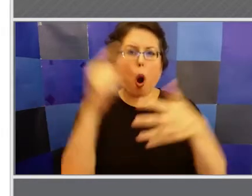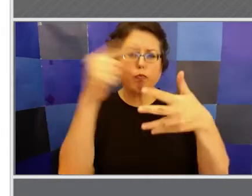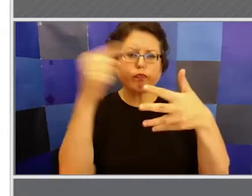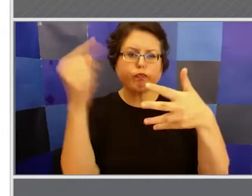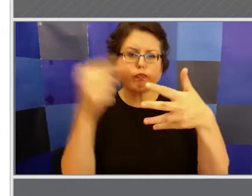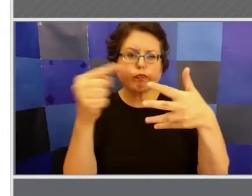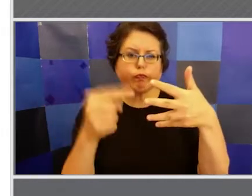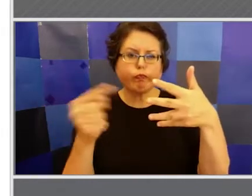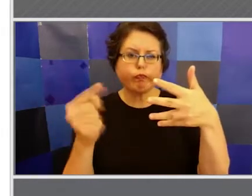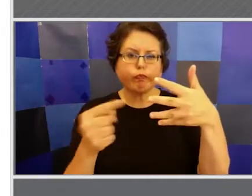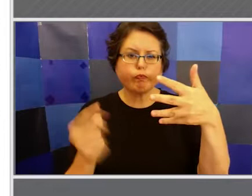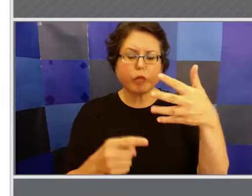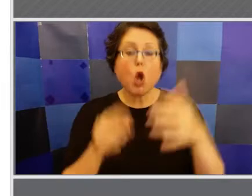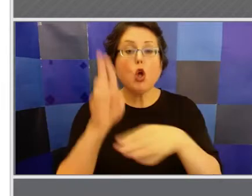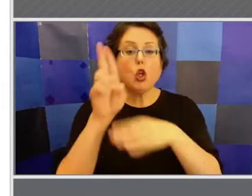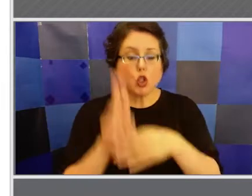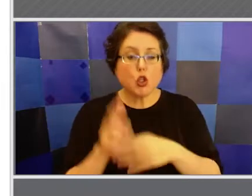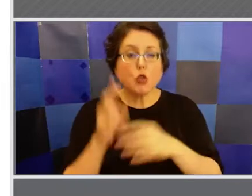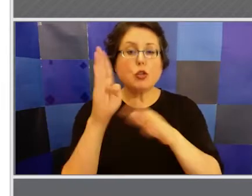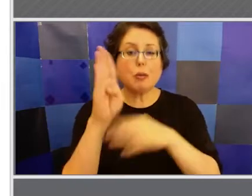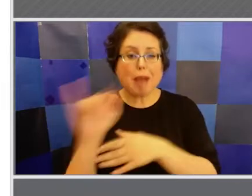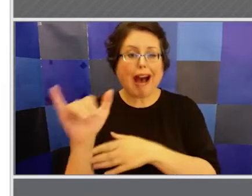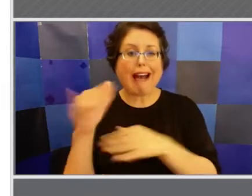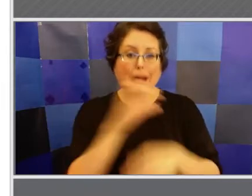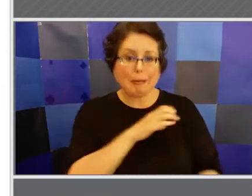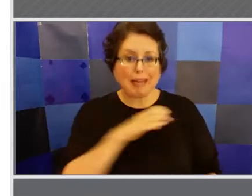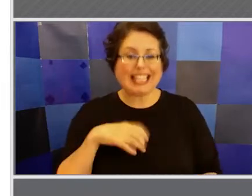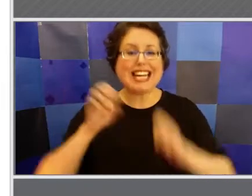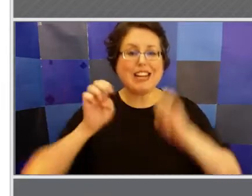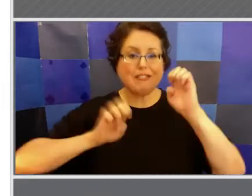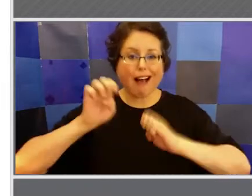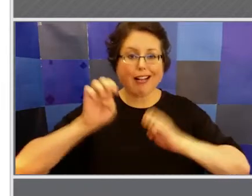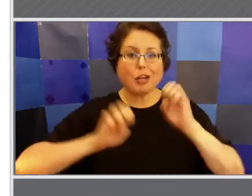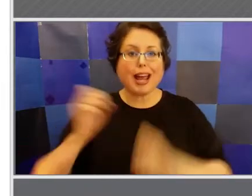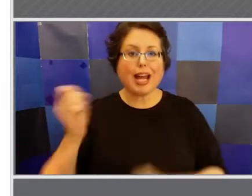facilitation committee to evaluate all of the proposals.